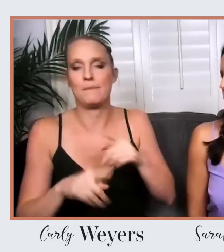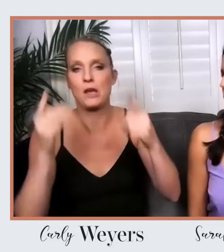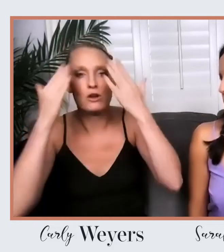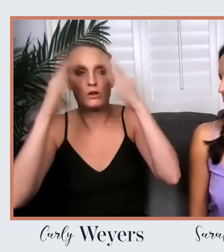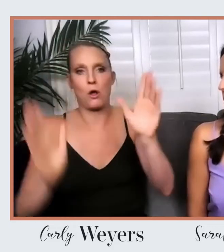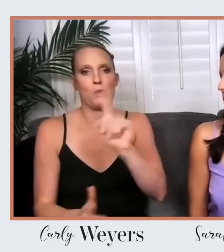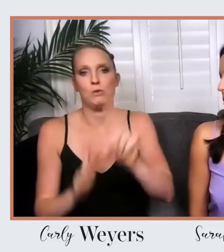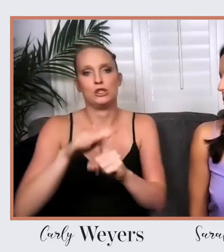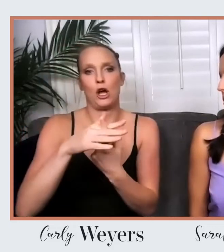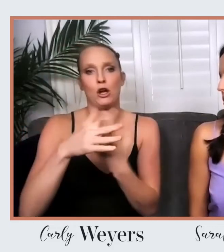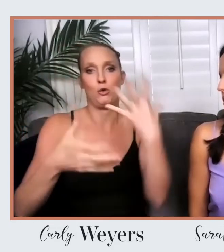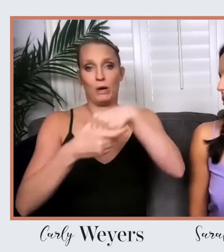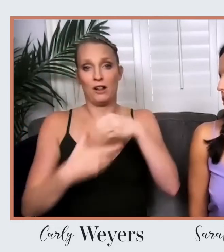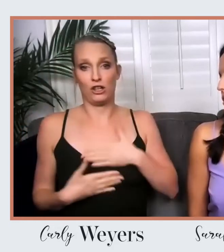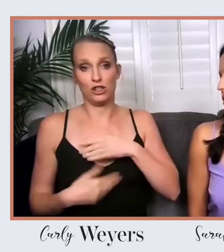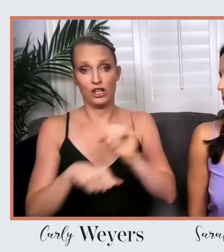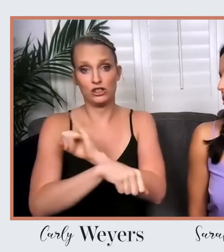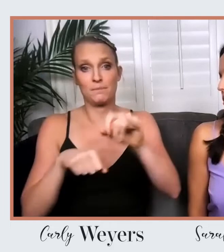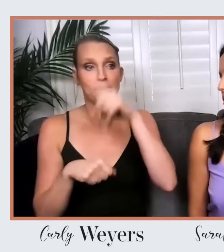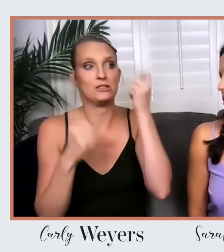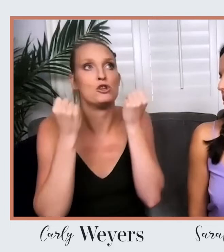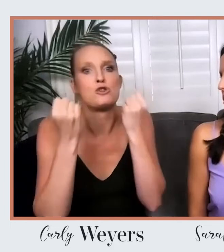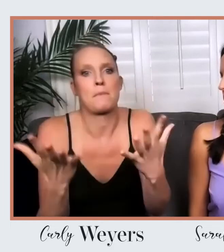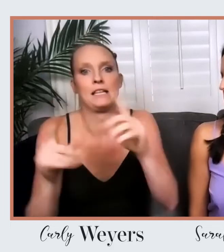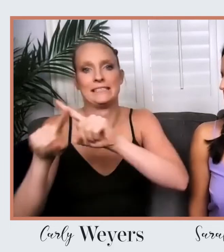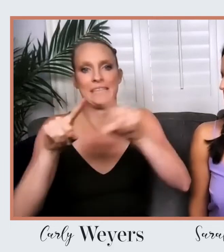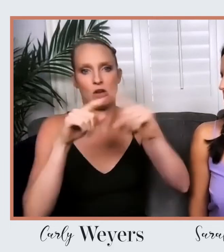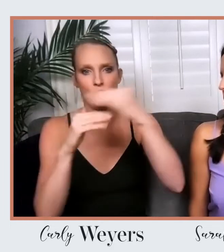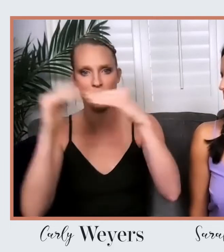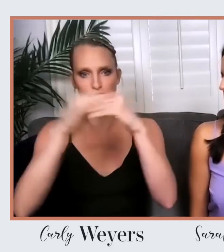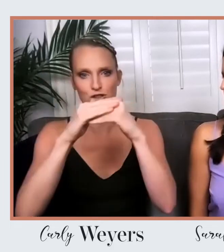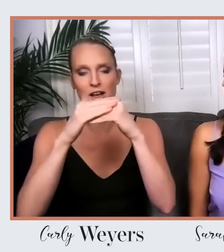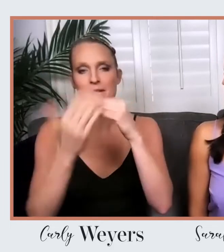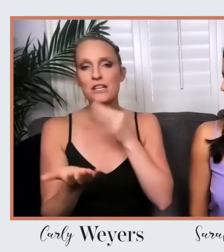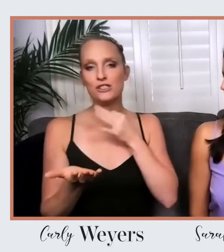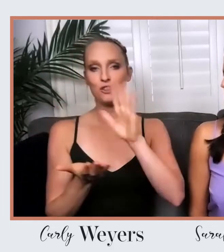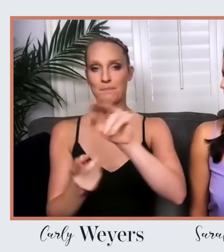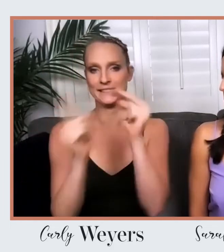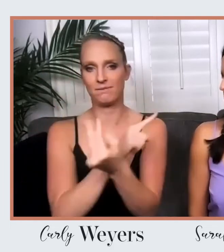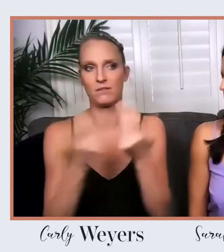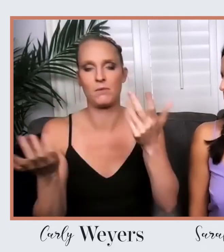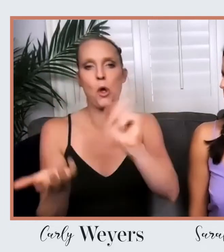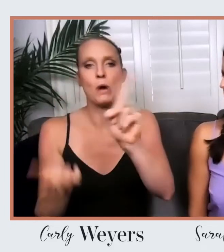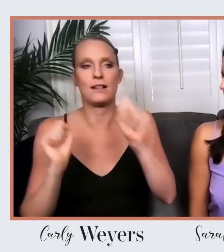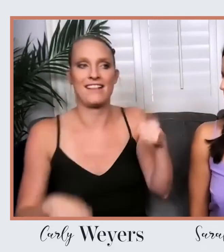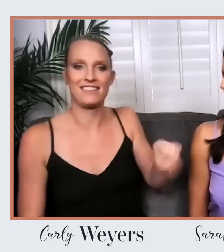but they just don't know where to start within the entertainment industry, because there's so many different layers. So I'm curious what your perspective is for them